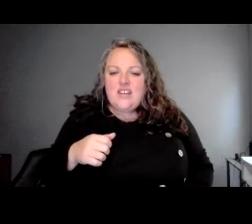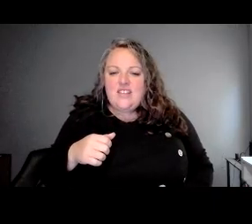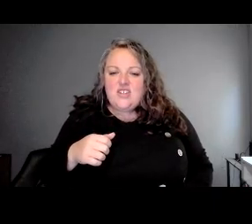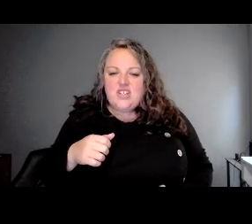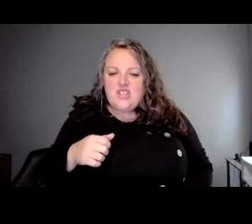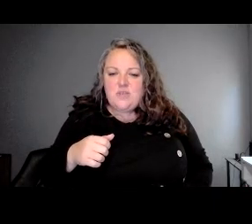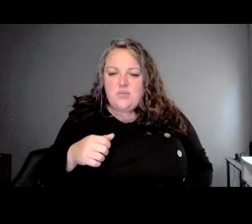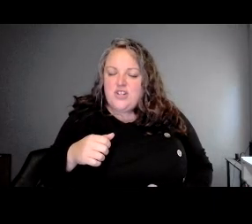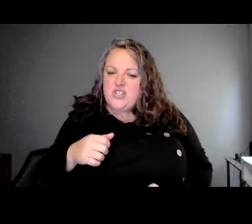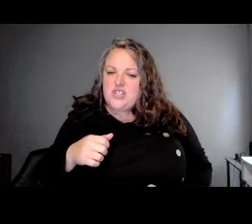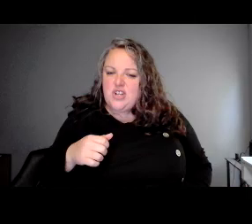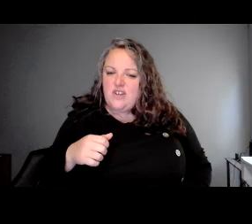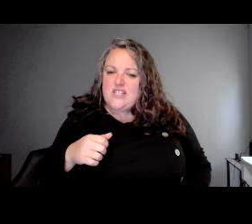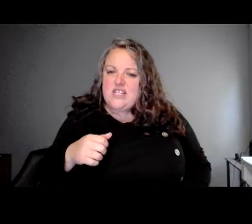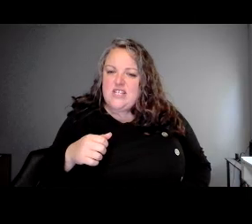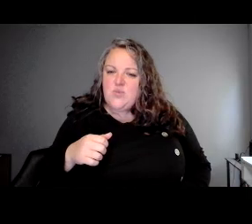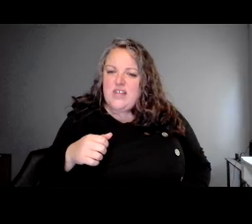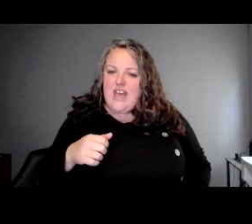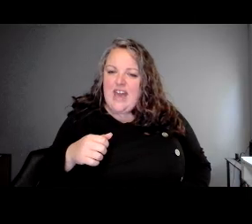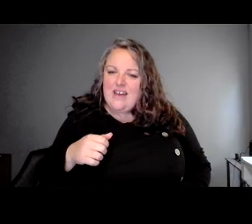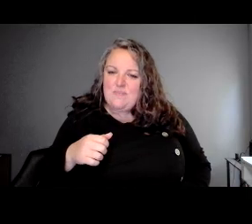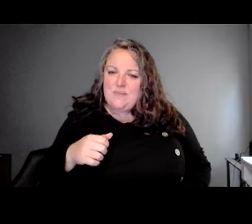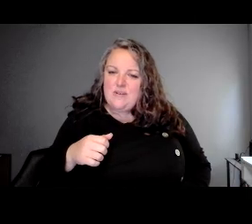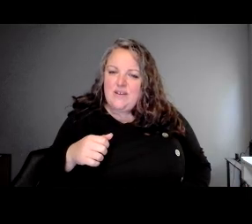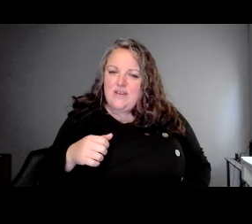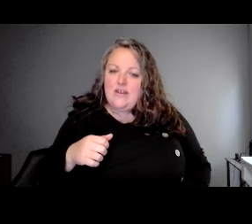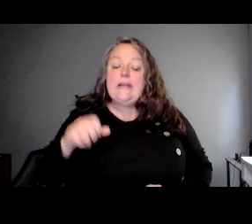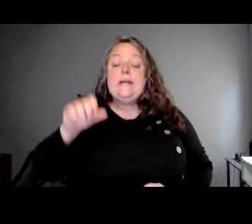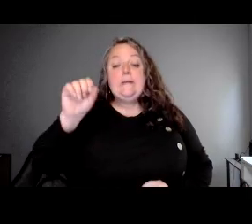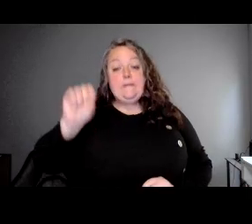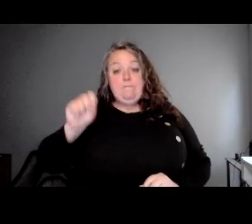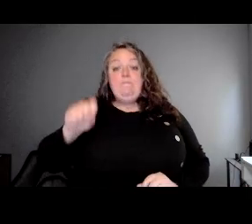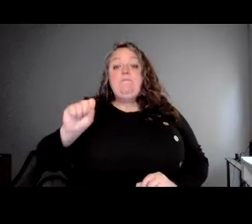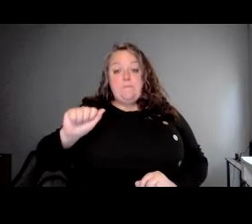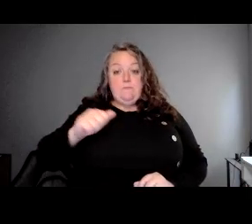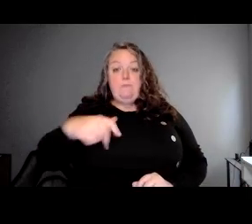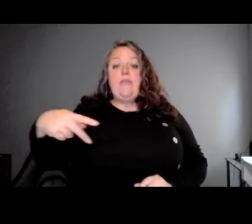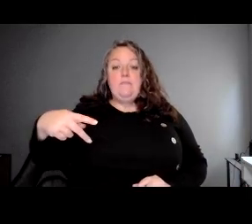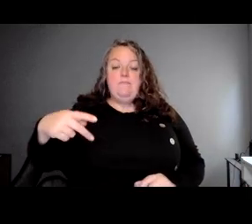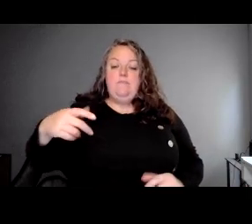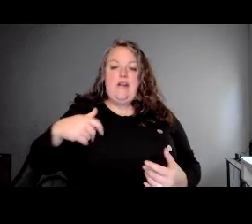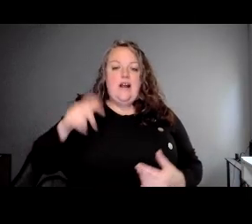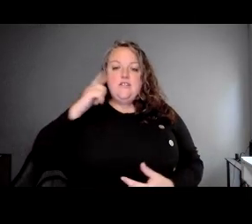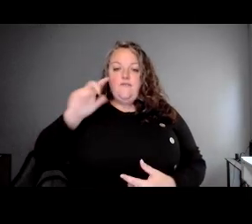You said it's an app? [Patricia Martin] An app that you can use for um over 350 languages.